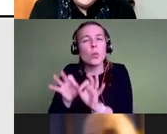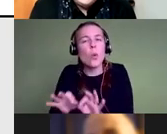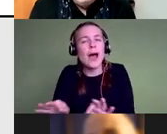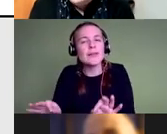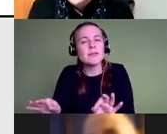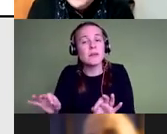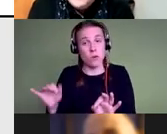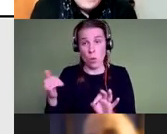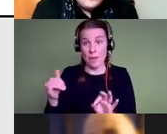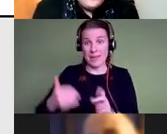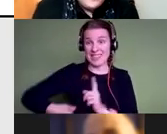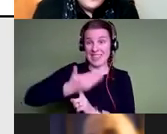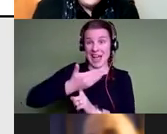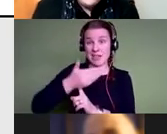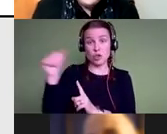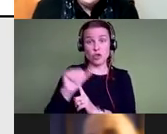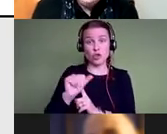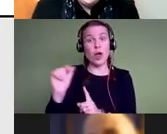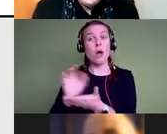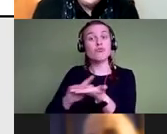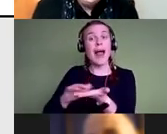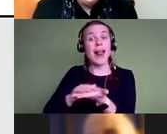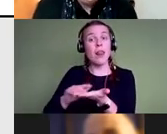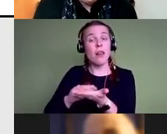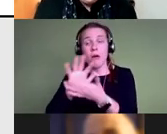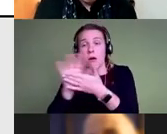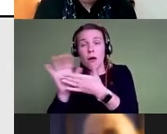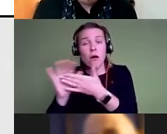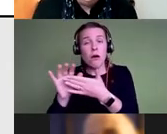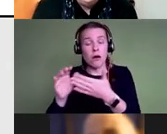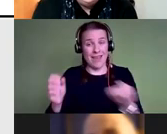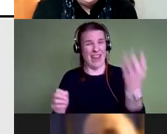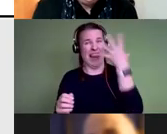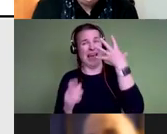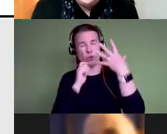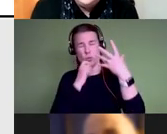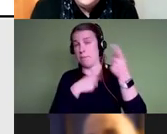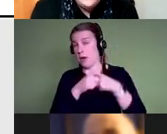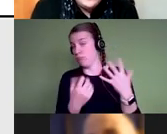need to be thought about. That is quite a lot to think about. The variances in people's